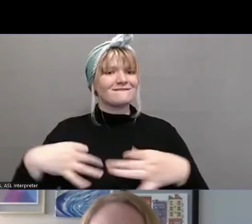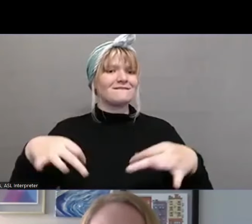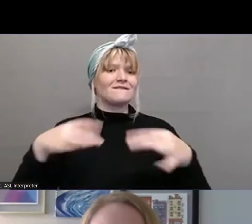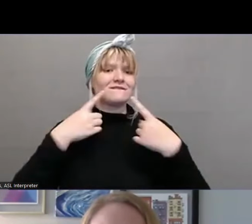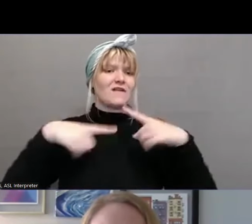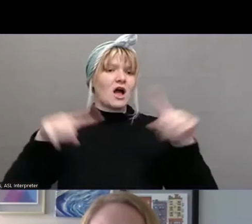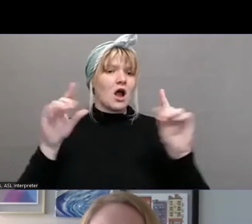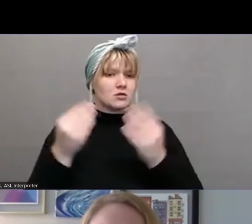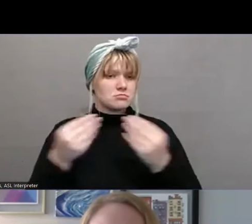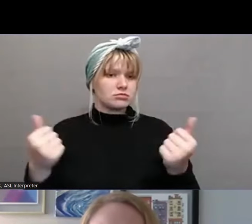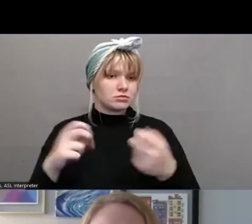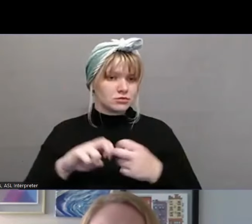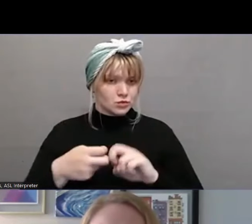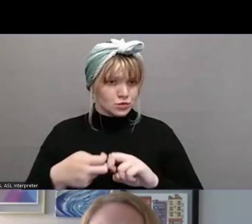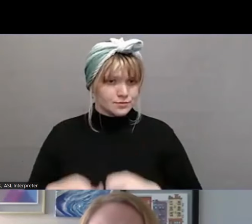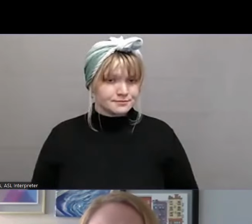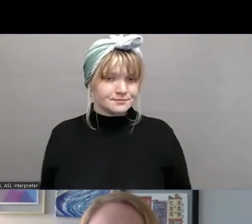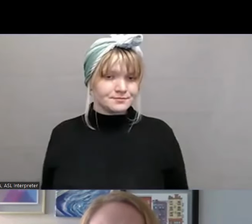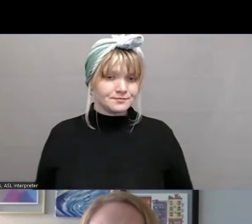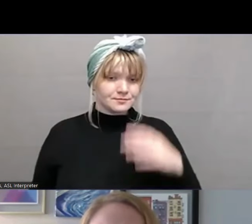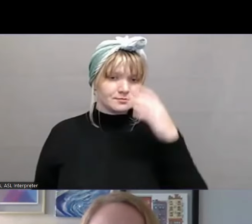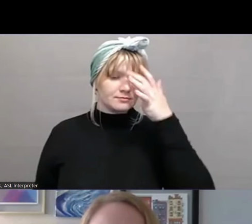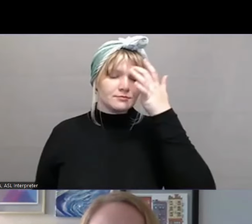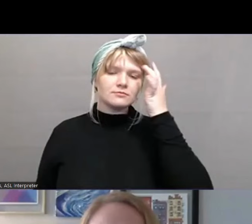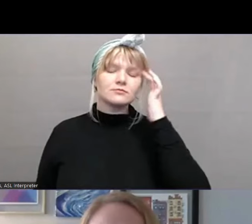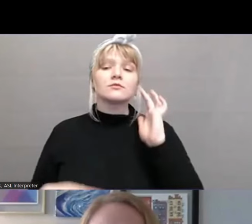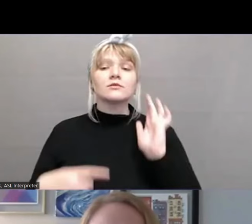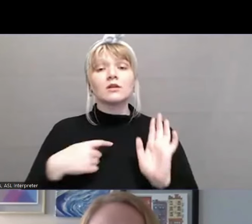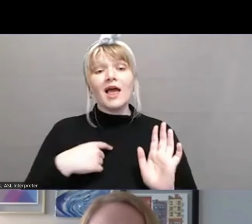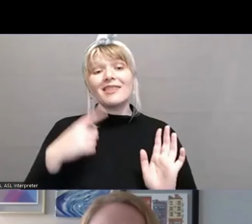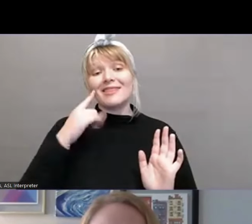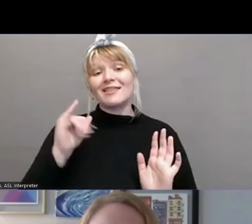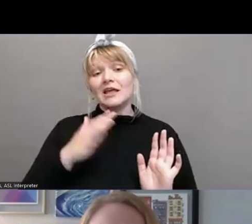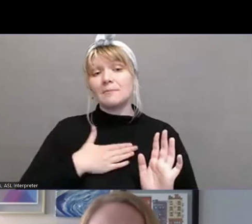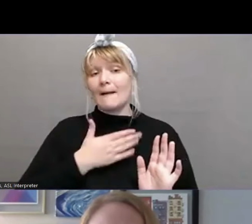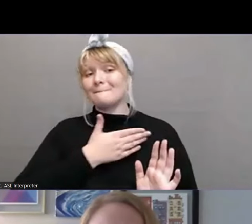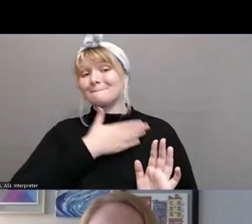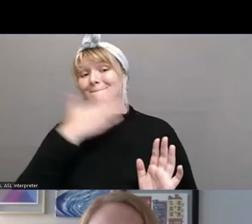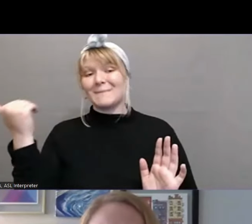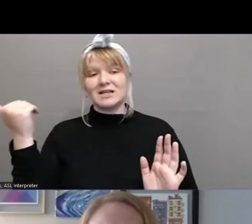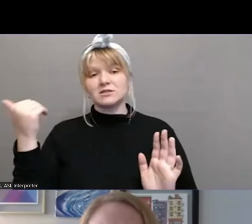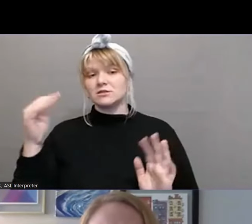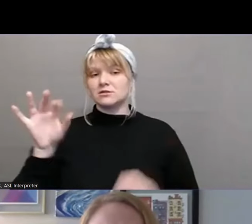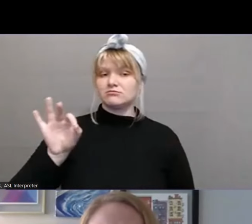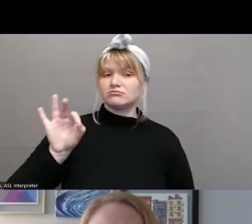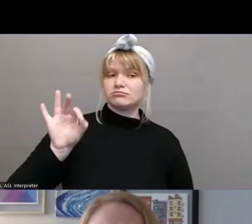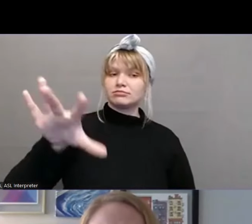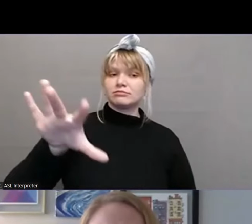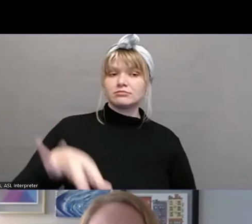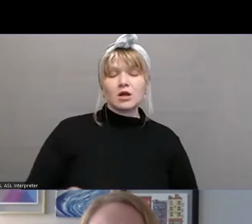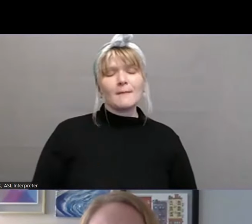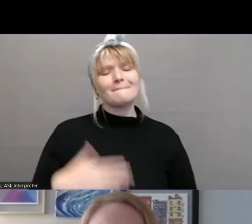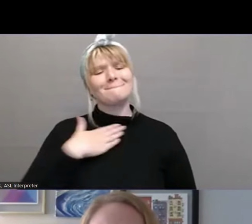I think that would be my biggest takeaway; use the resources that you have locally who